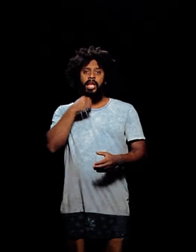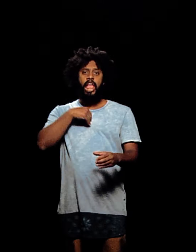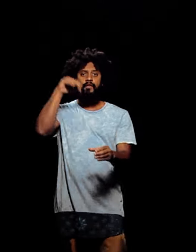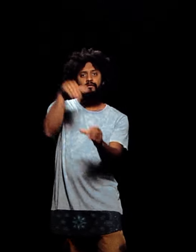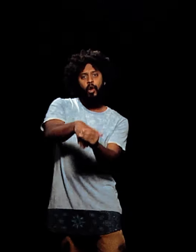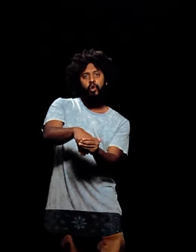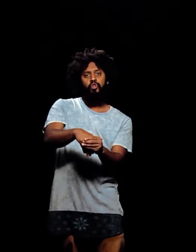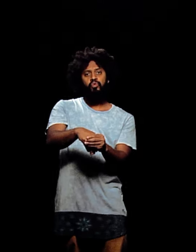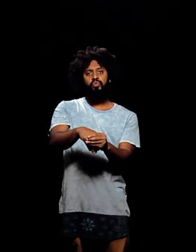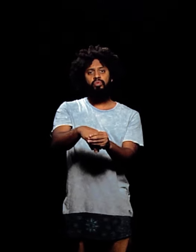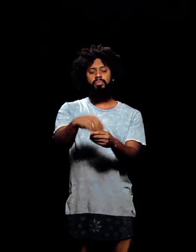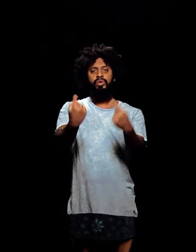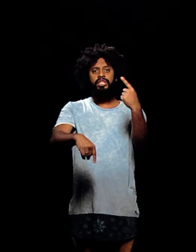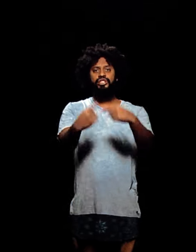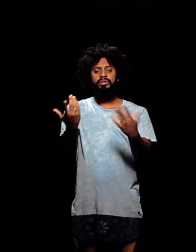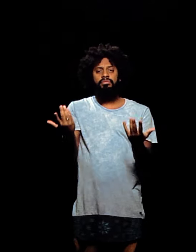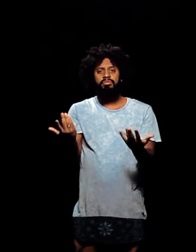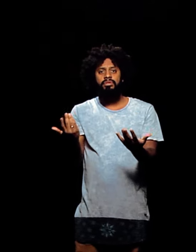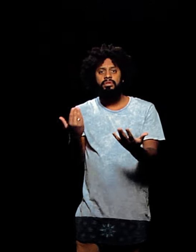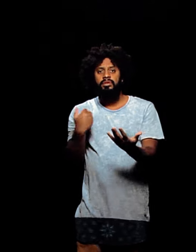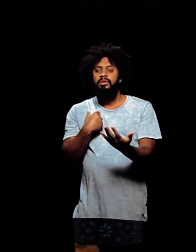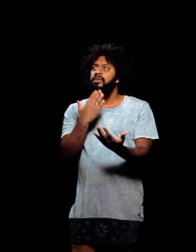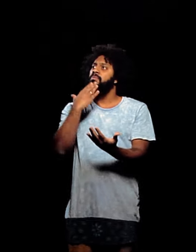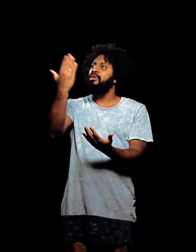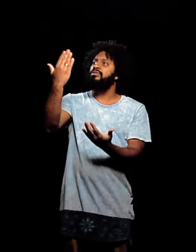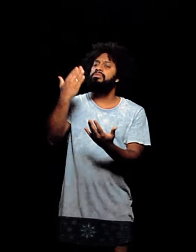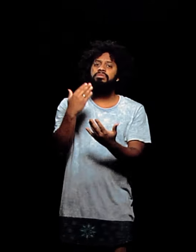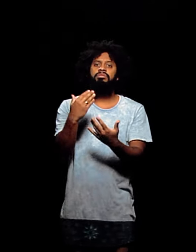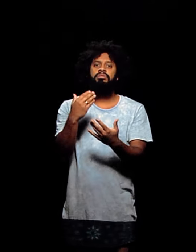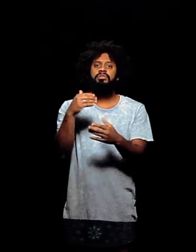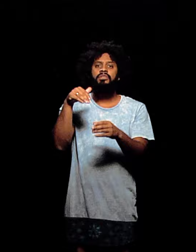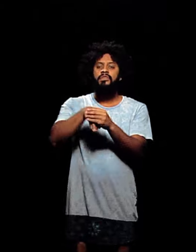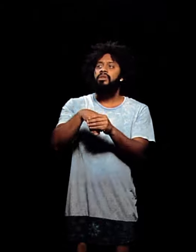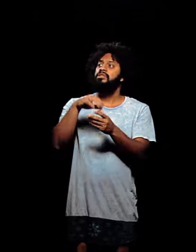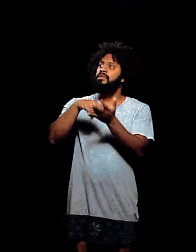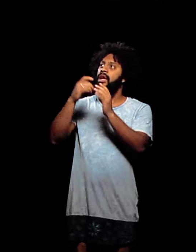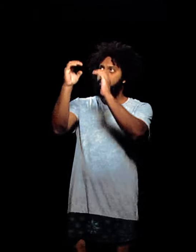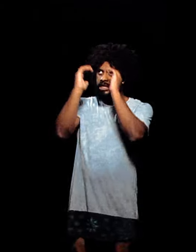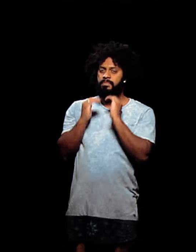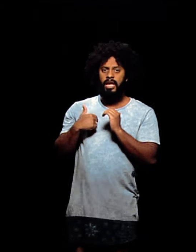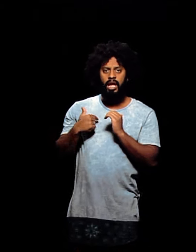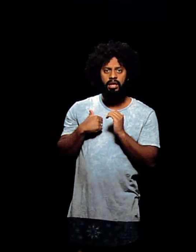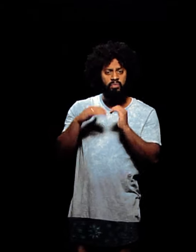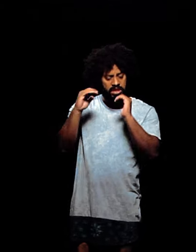I vote, I expect respect from the politicians who are elected.